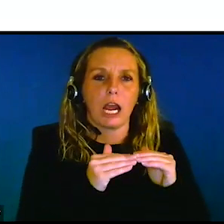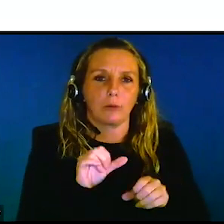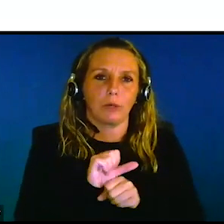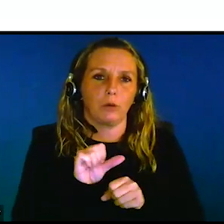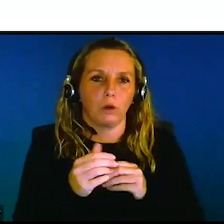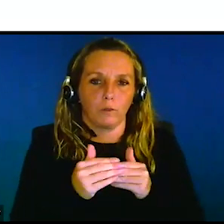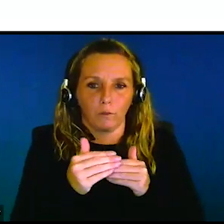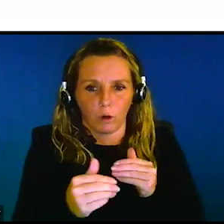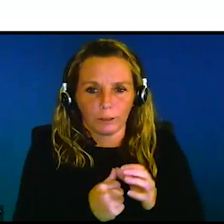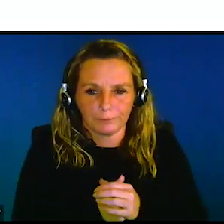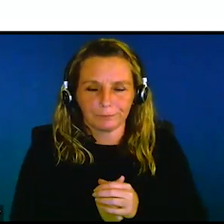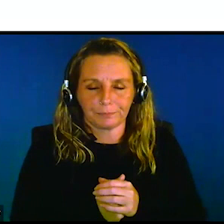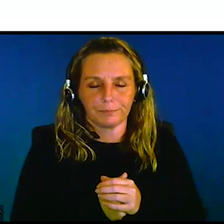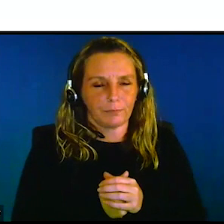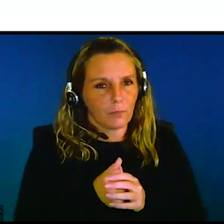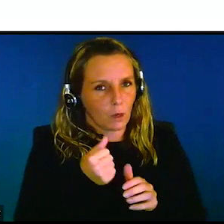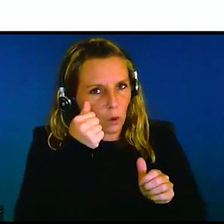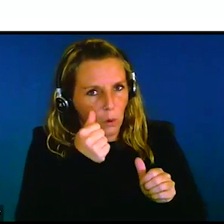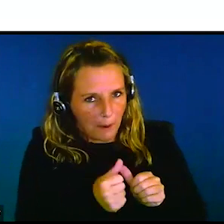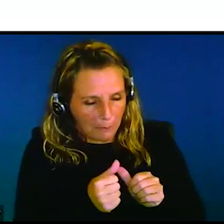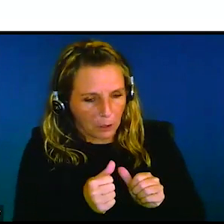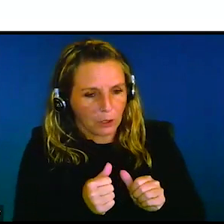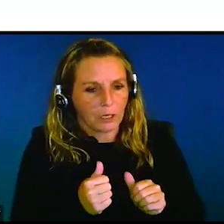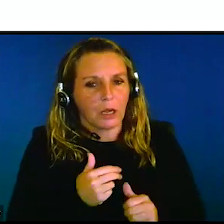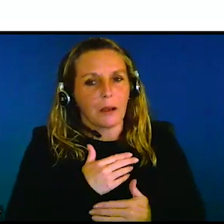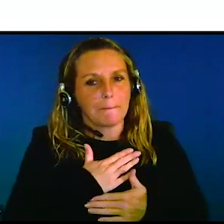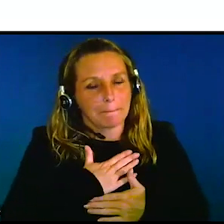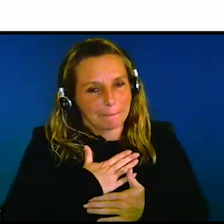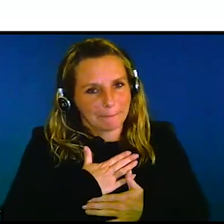Now, with this in mind, it's my pleasure